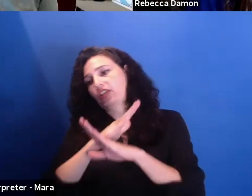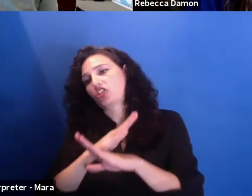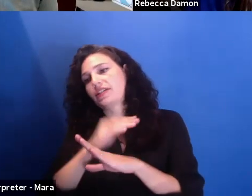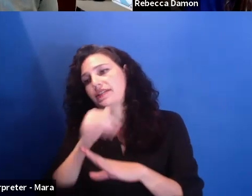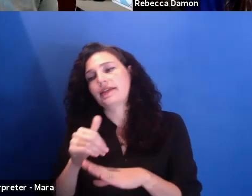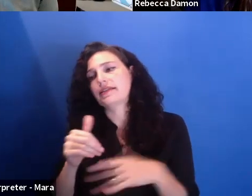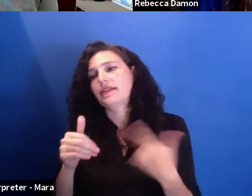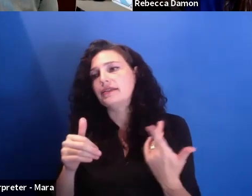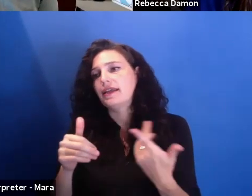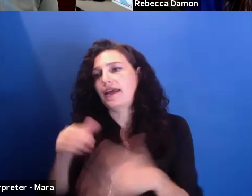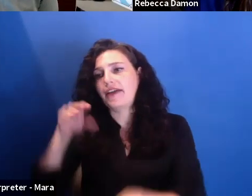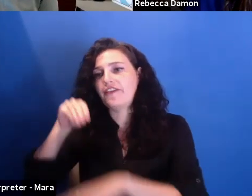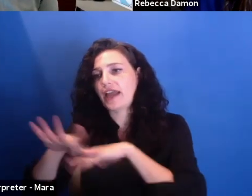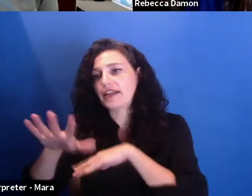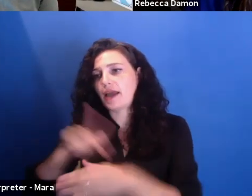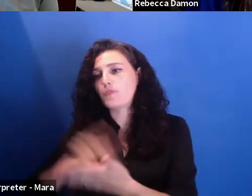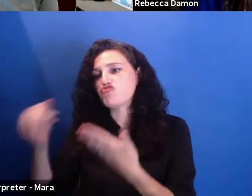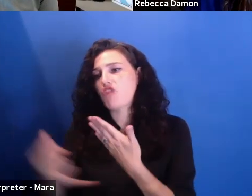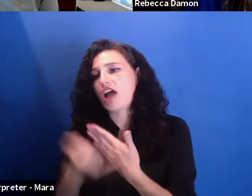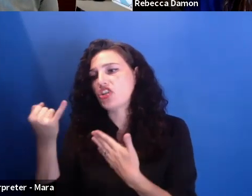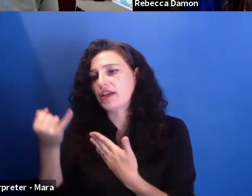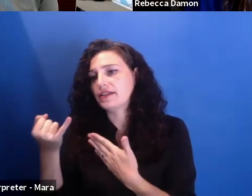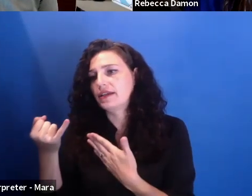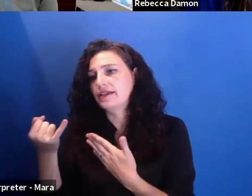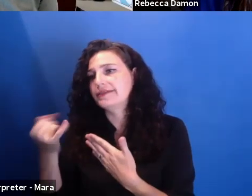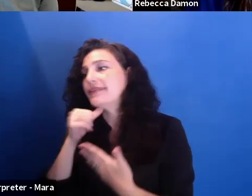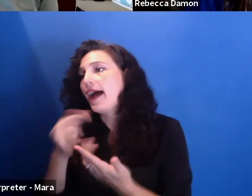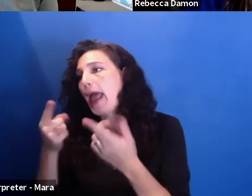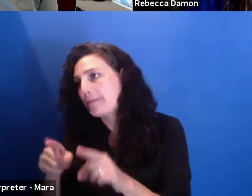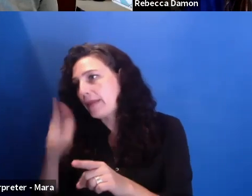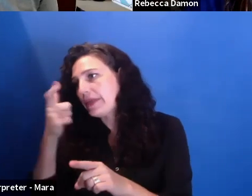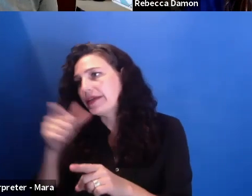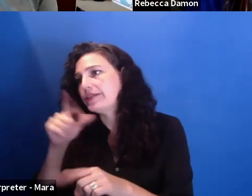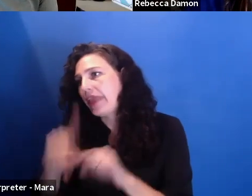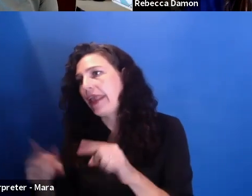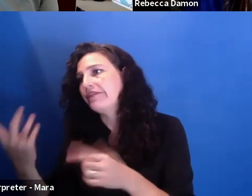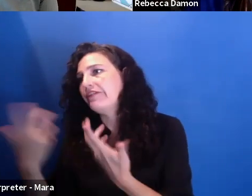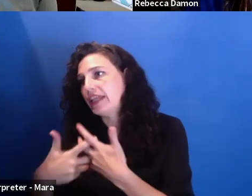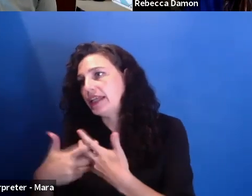otherwise normal budget tier. And also, so that there's no disincentive to producers